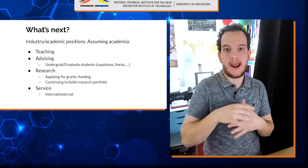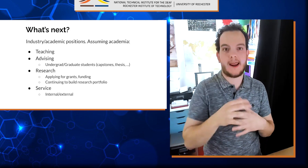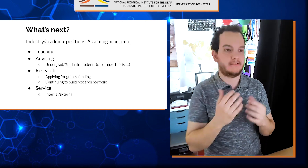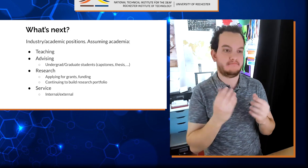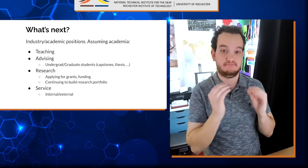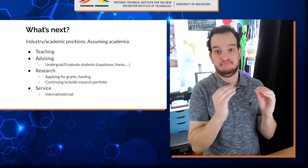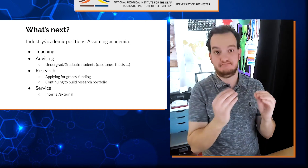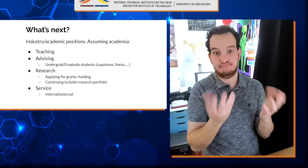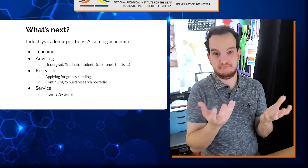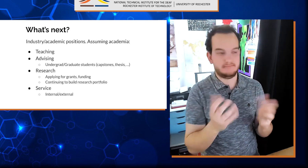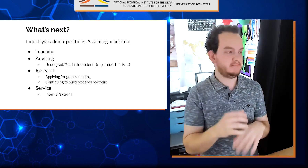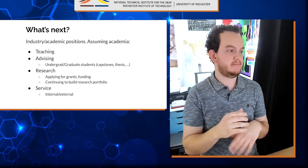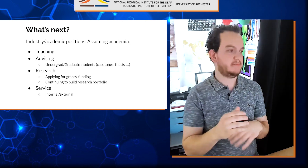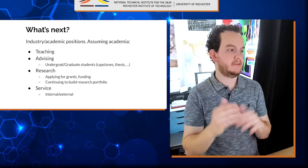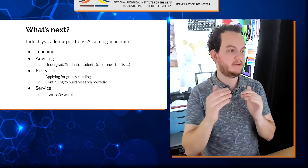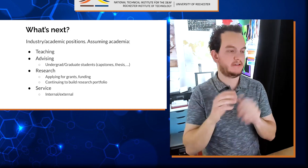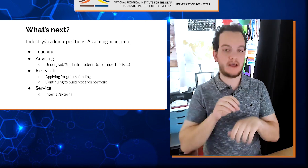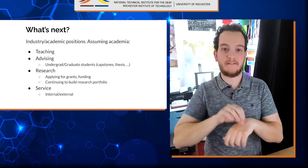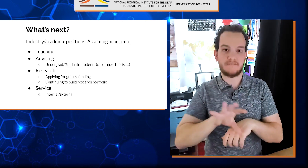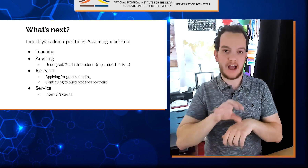developing a curriculum.